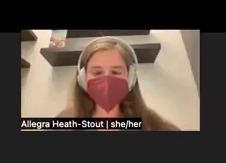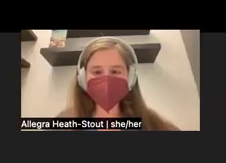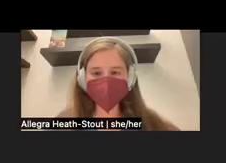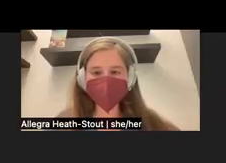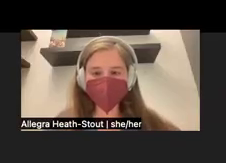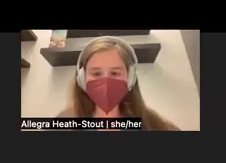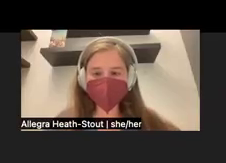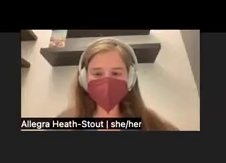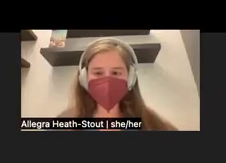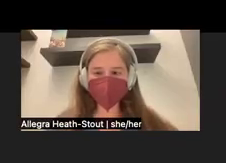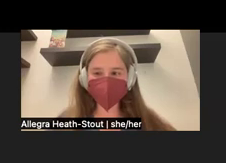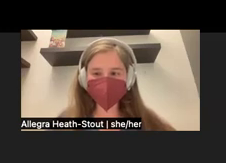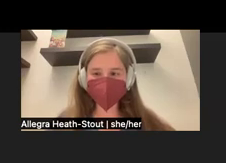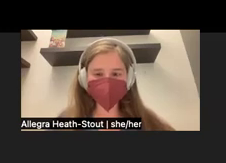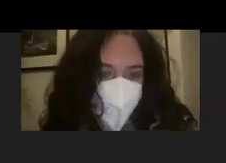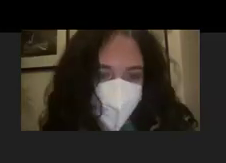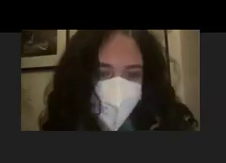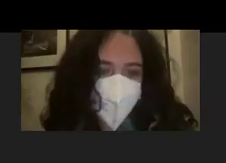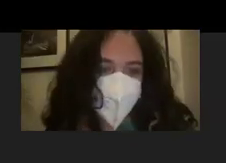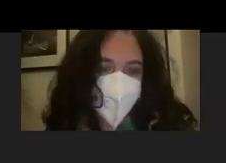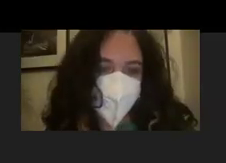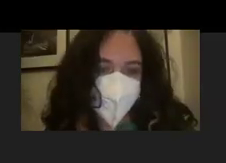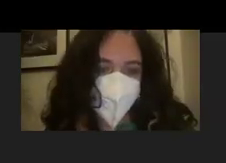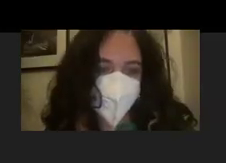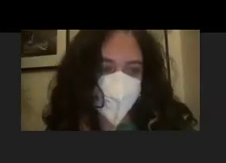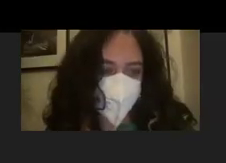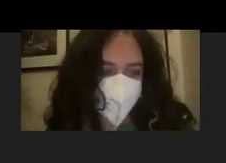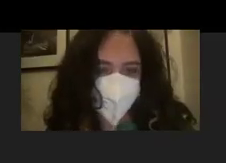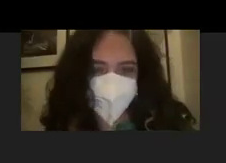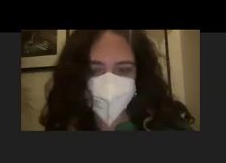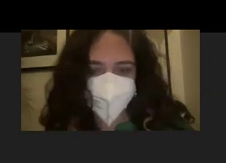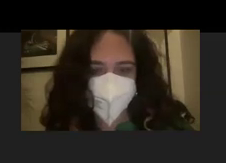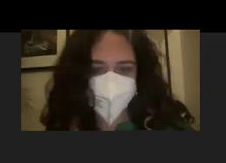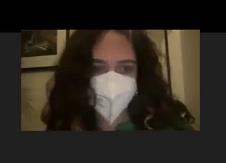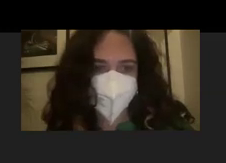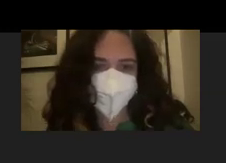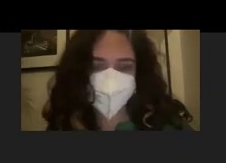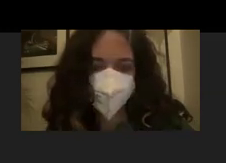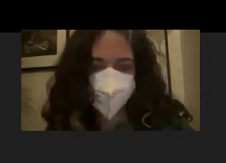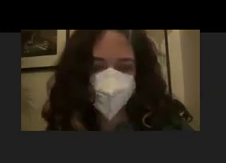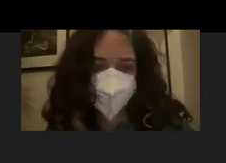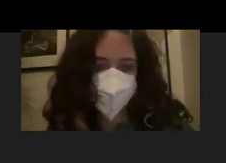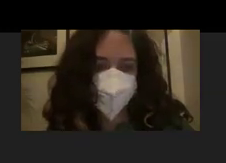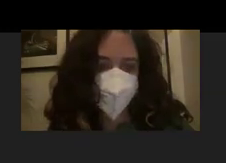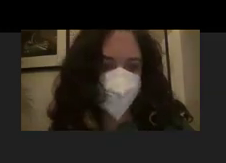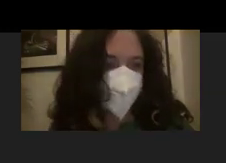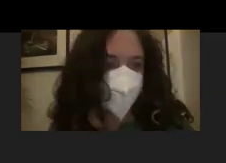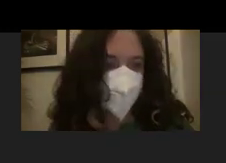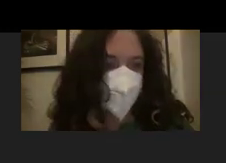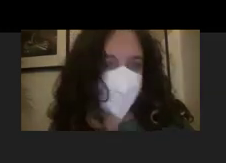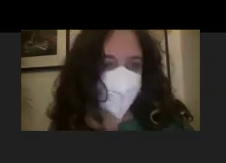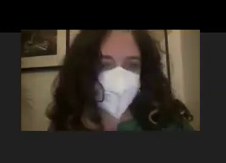time so as you're able to wrap up okay no problem um all right let's go to the next slide um if you